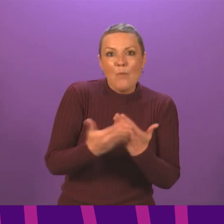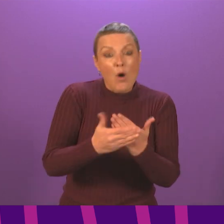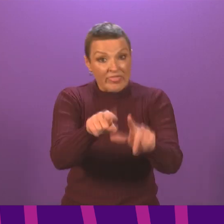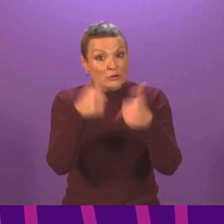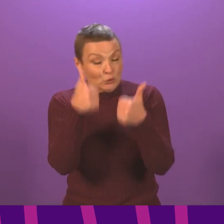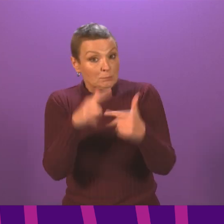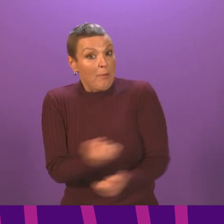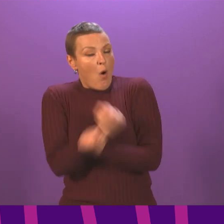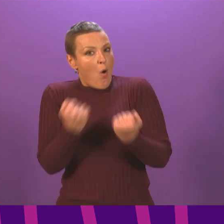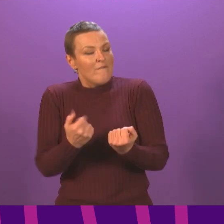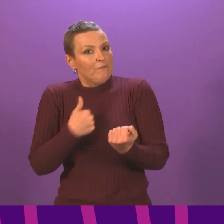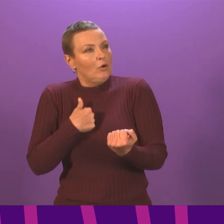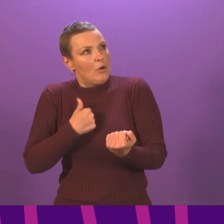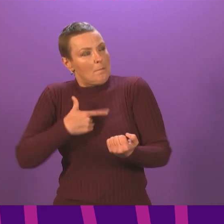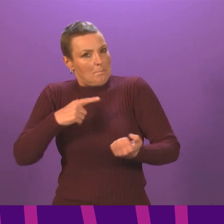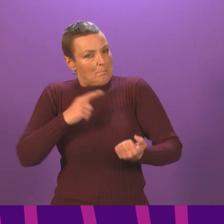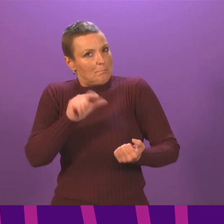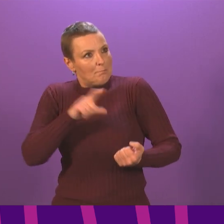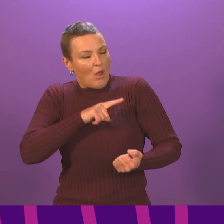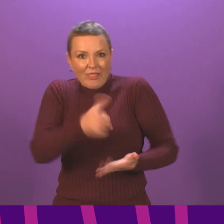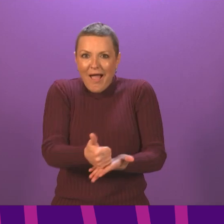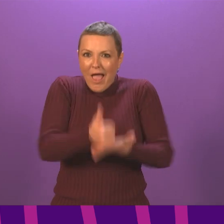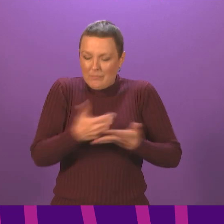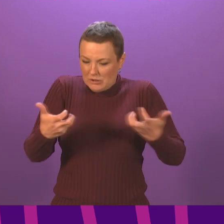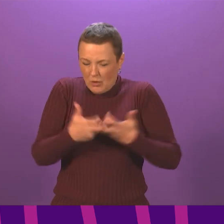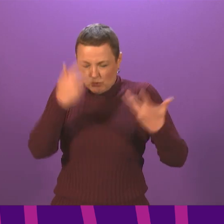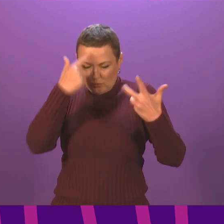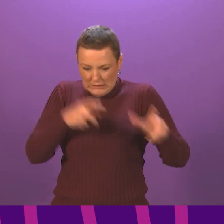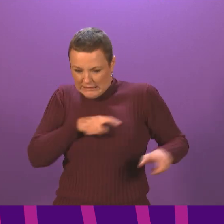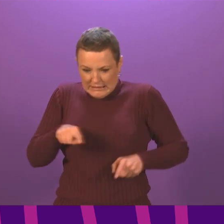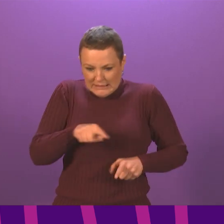is potentially powerful as we navigate our way through the coming months as safely as